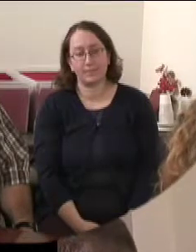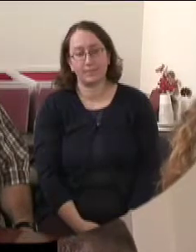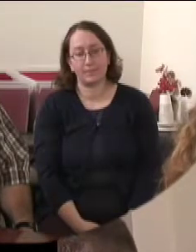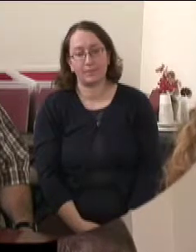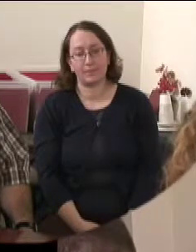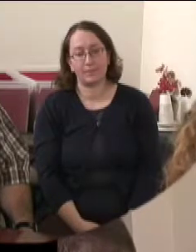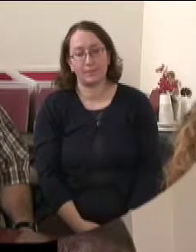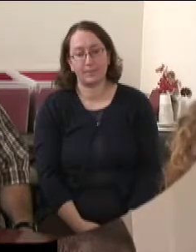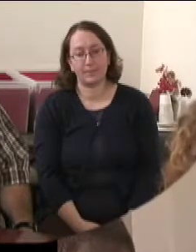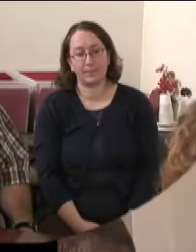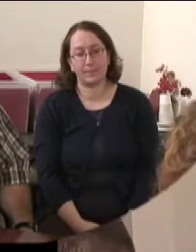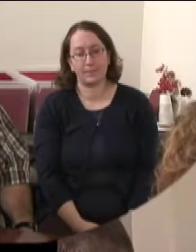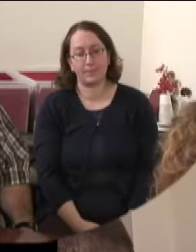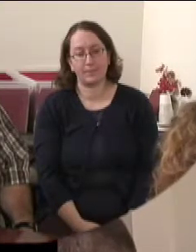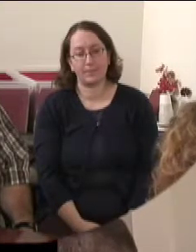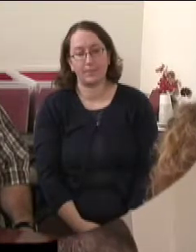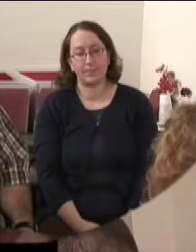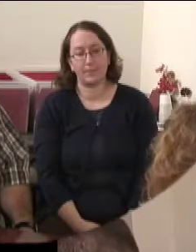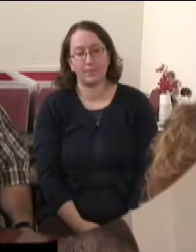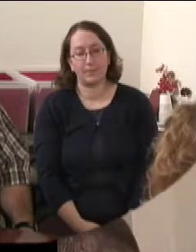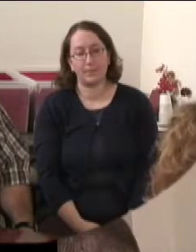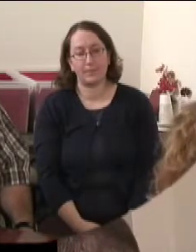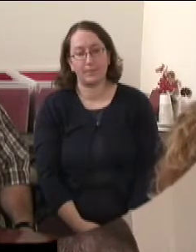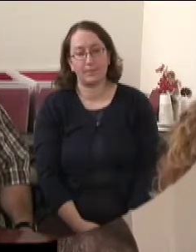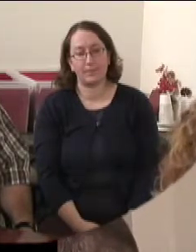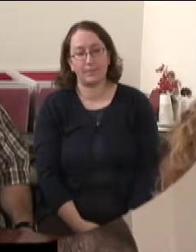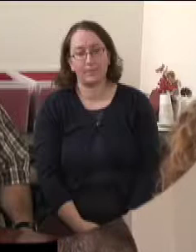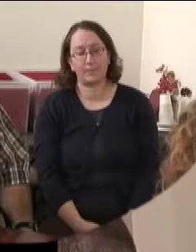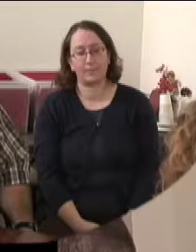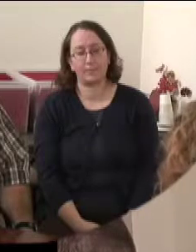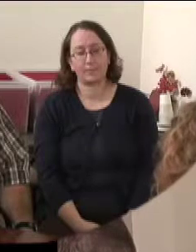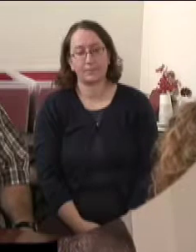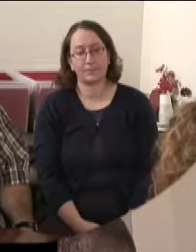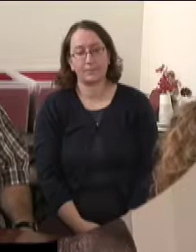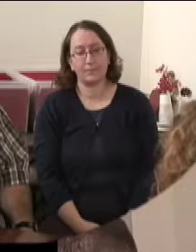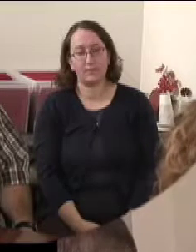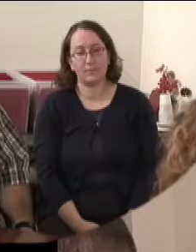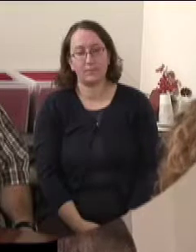and rush our service requests. We want to make sure we're able to break it down